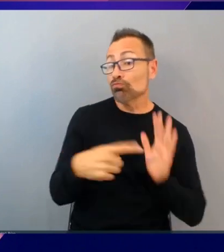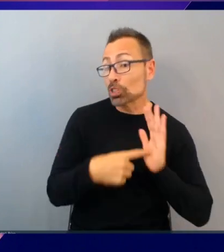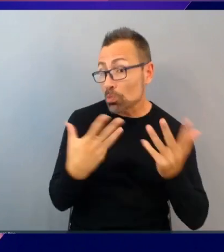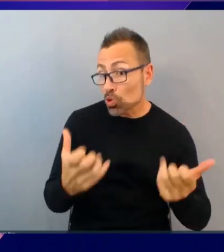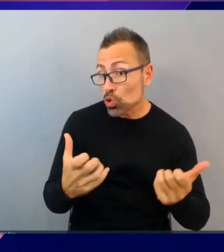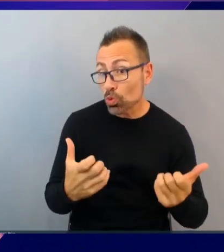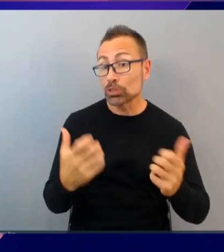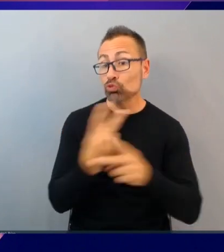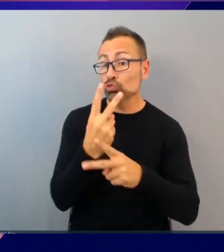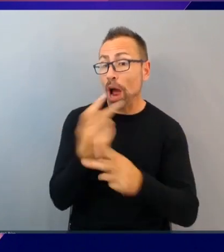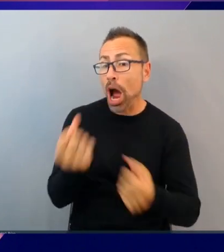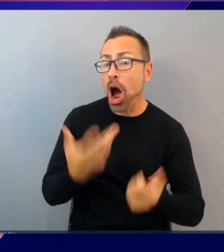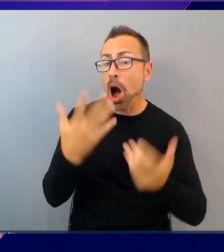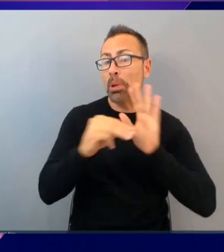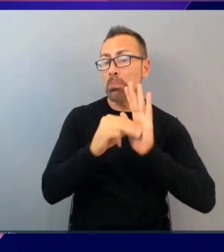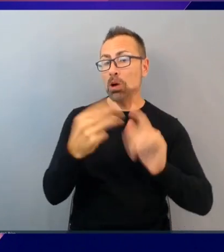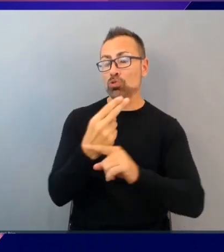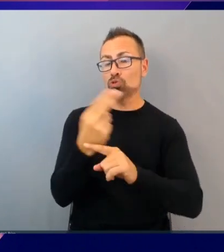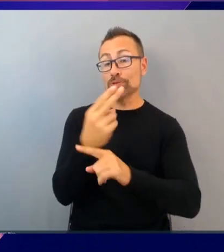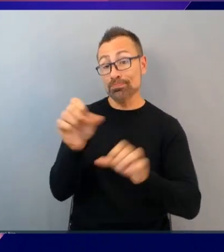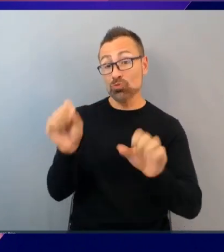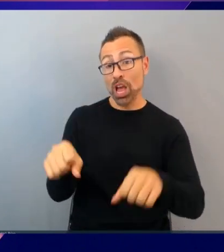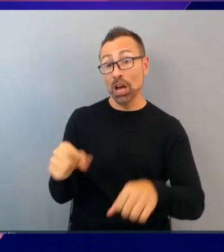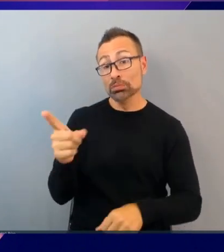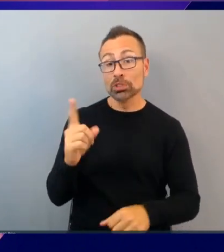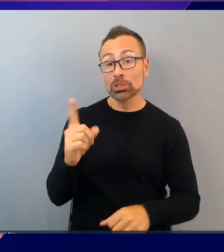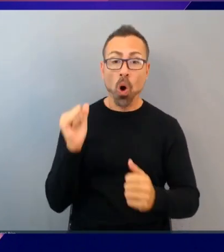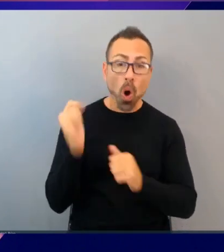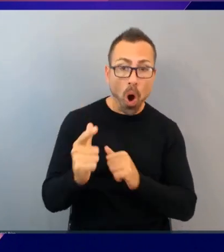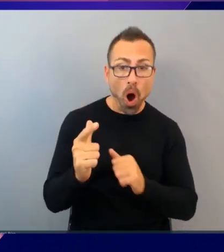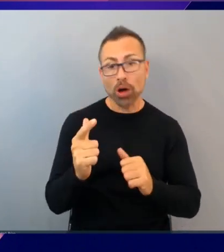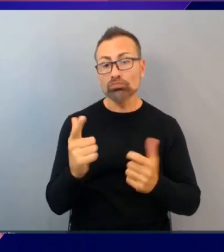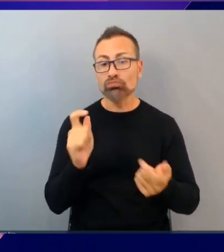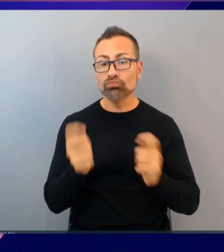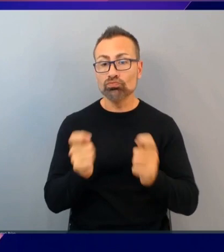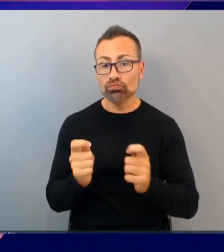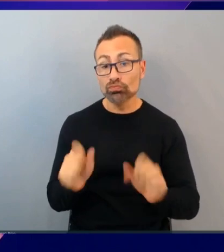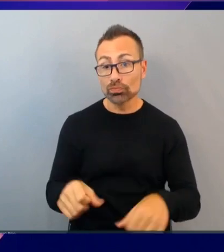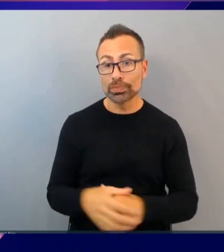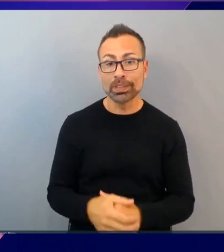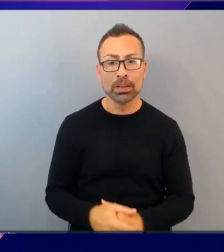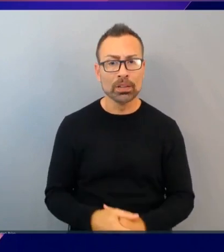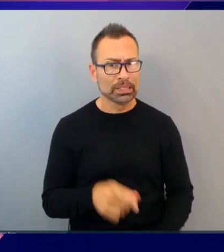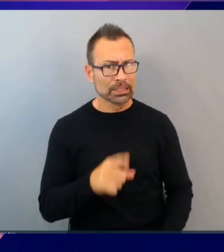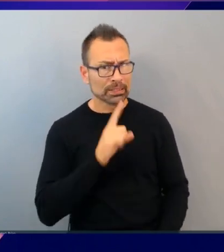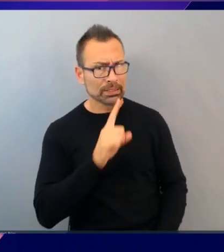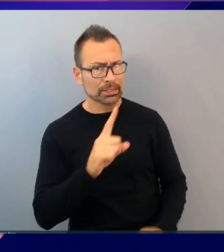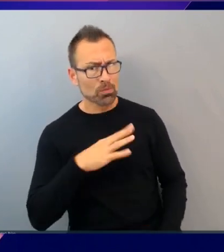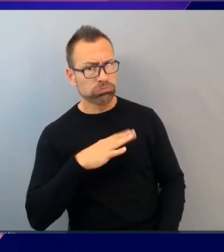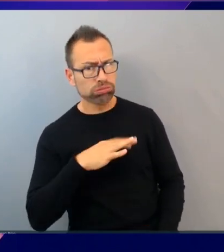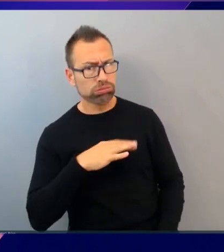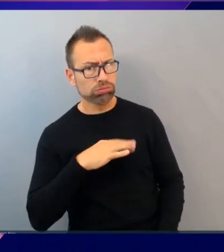those are all toggle-able as well. And this is nice, 'cause it's a really clean view. It's not like a twisted octopus of random,